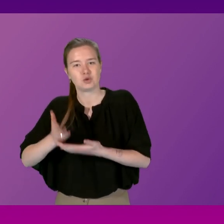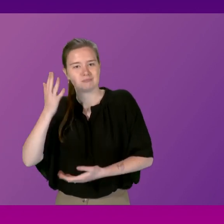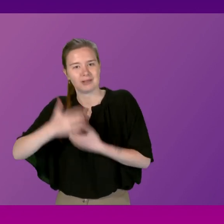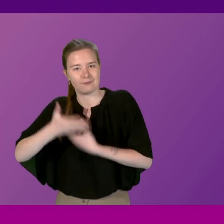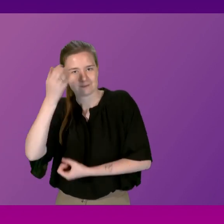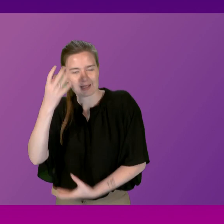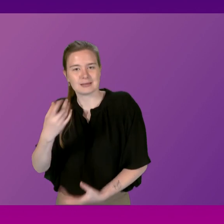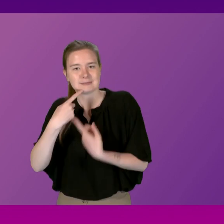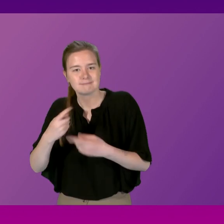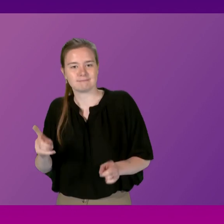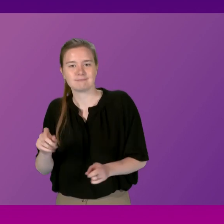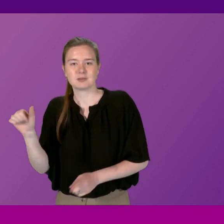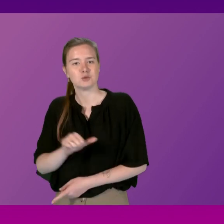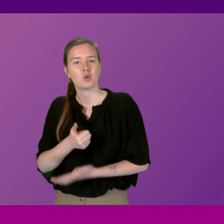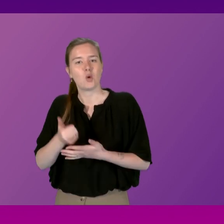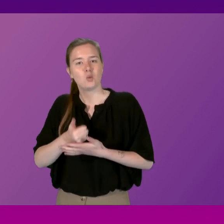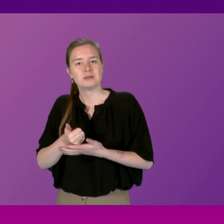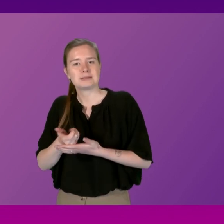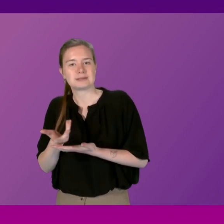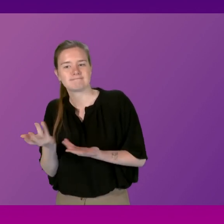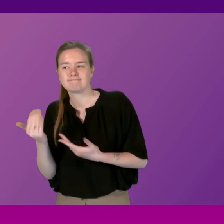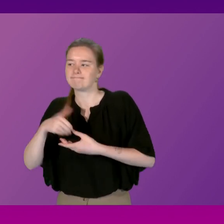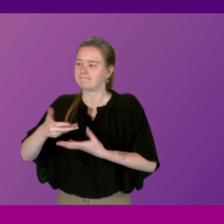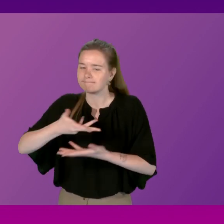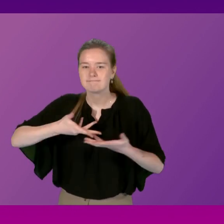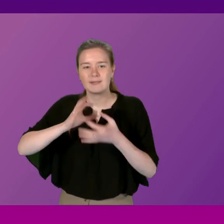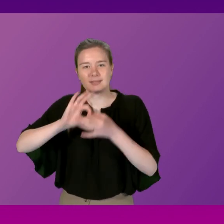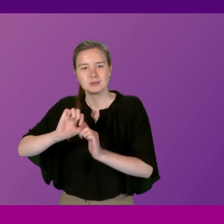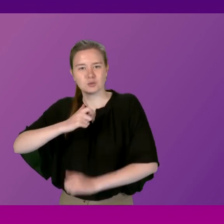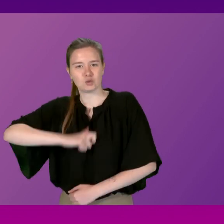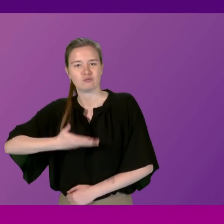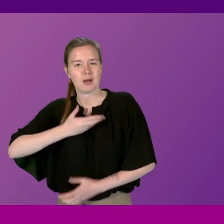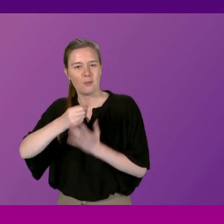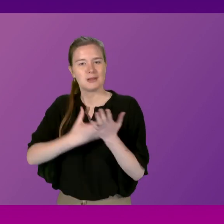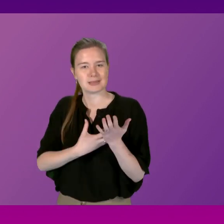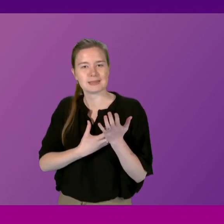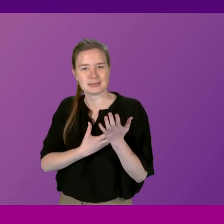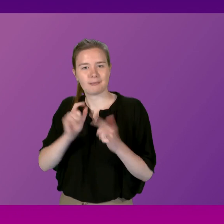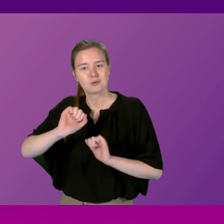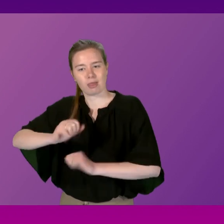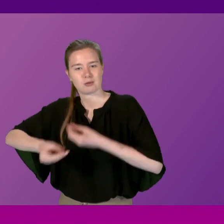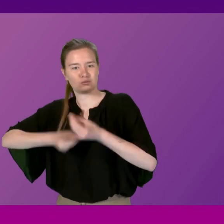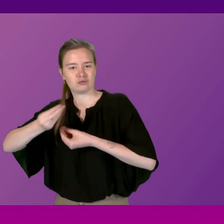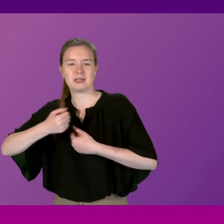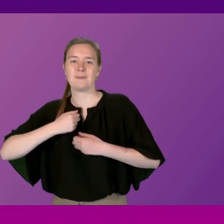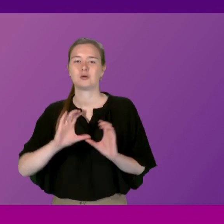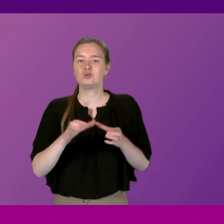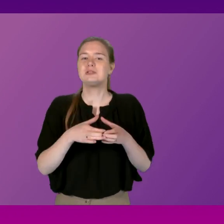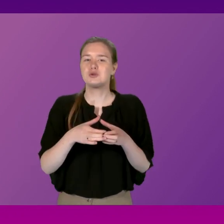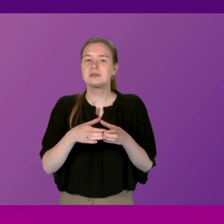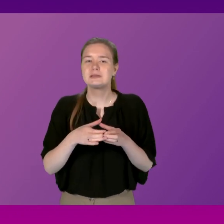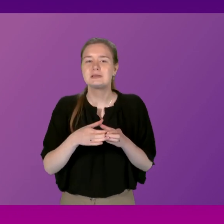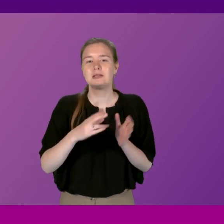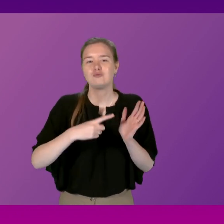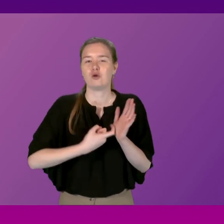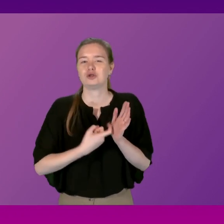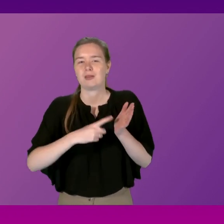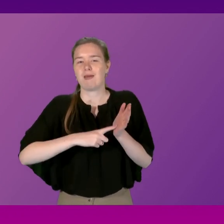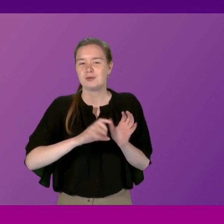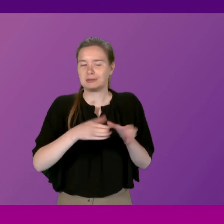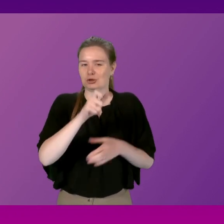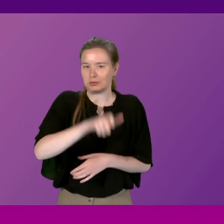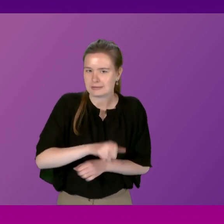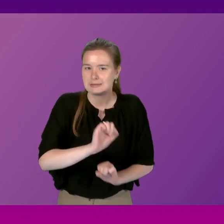One example is the case of my constituent, Mr Rodger Laing, who, against the wishes of